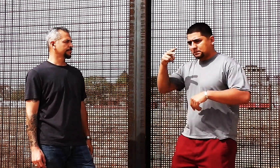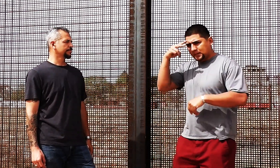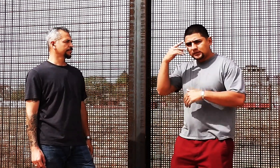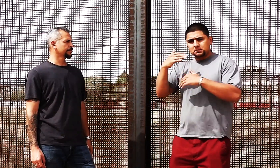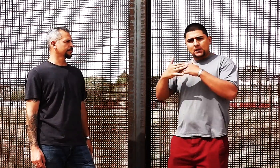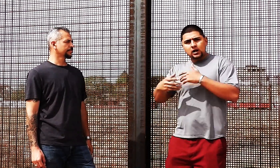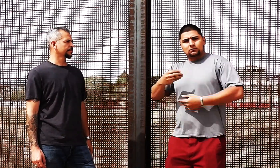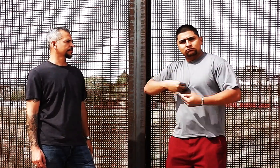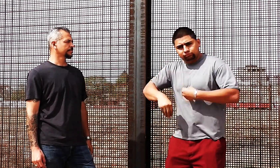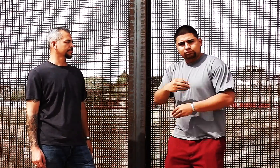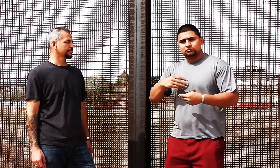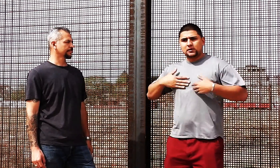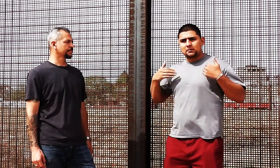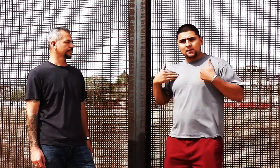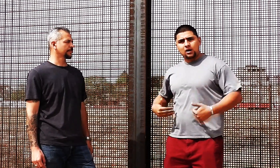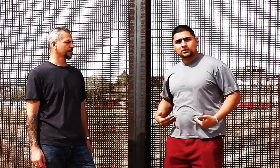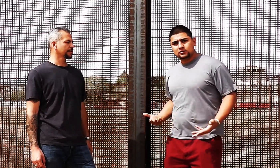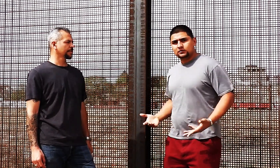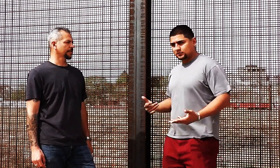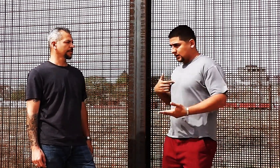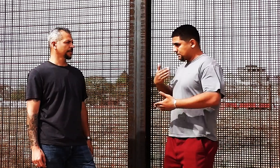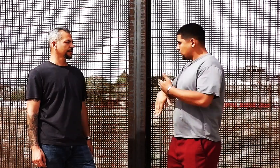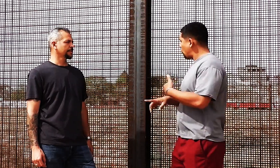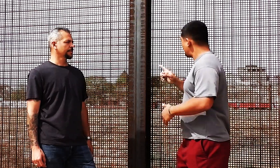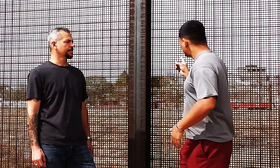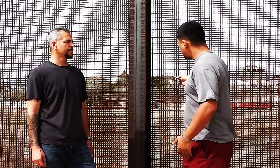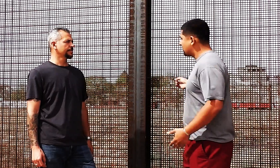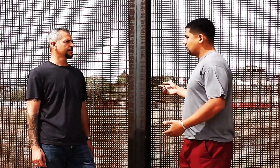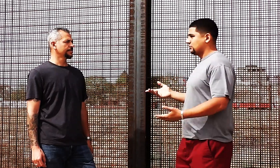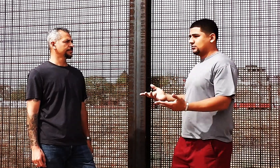I am happy to have Mexican blood in my body. I was born there.